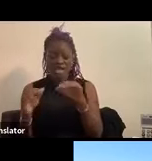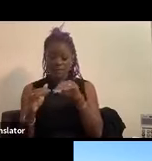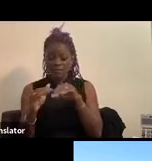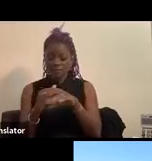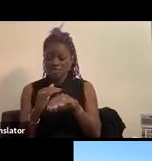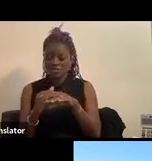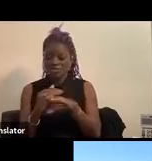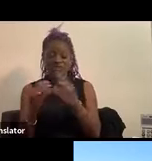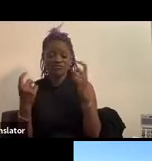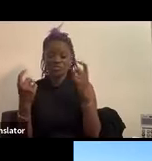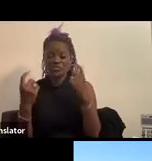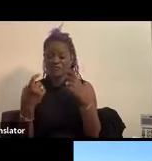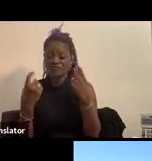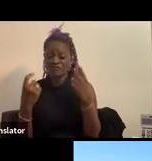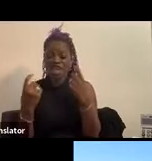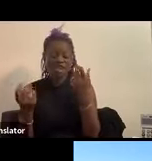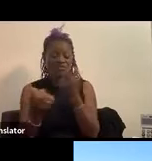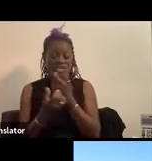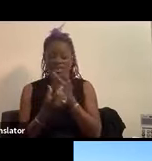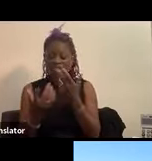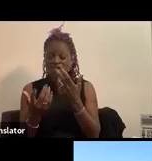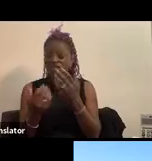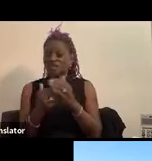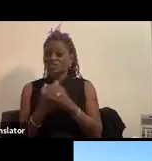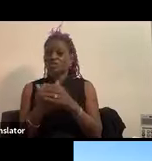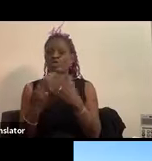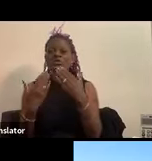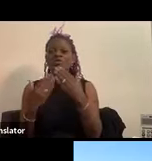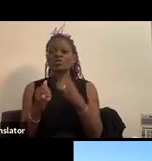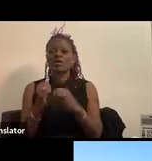Well, thank you all for this, this Cauvin update for today.